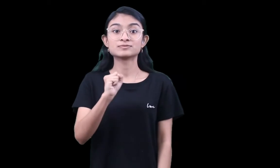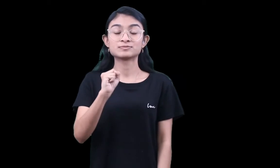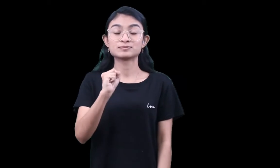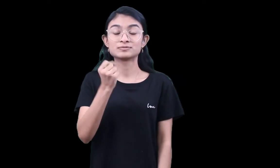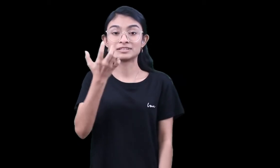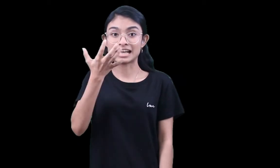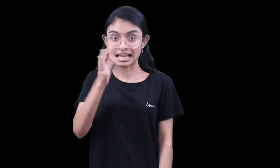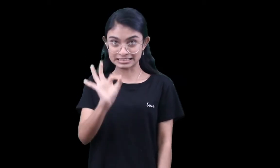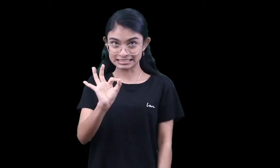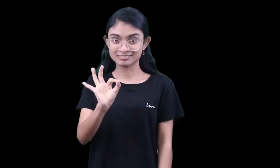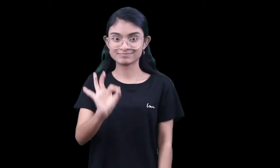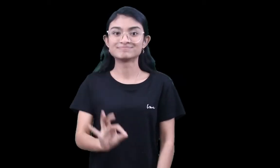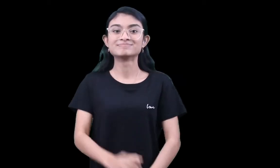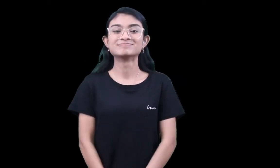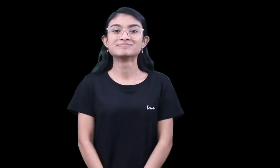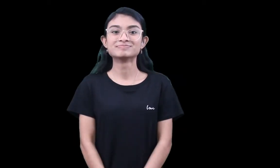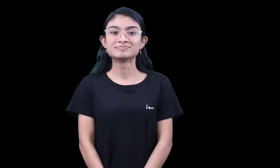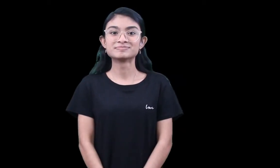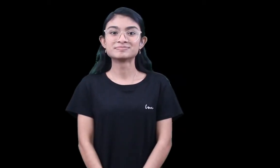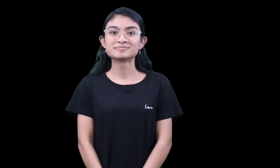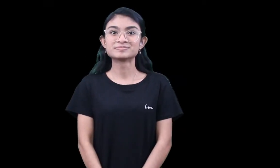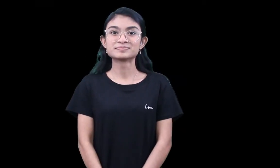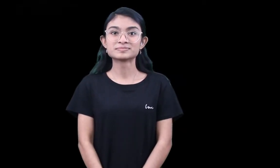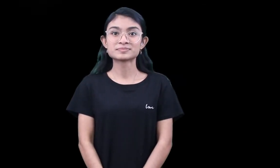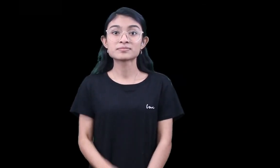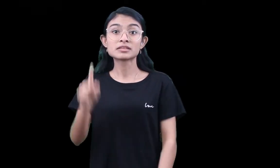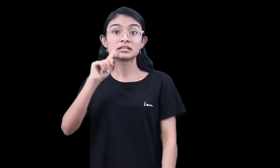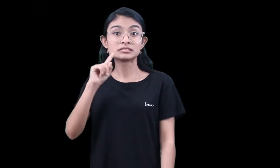And I'm 19.